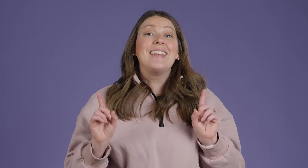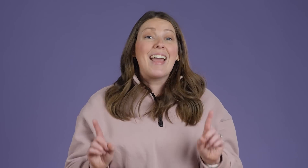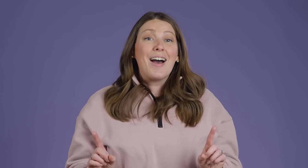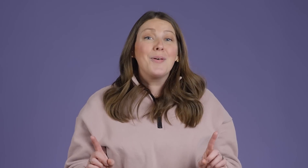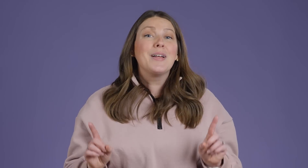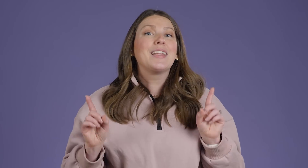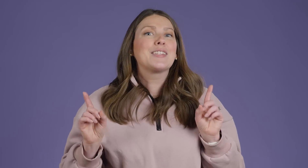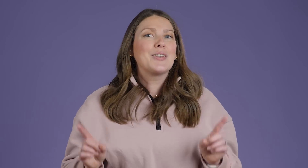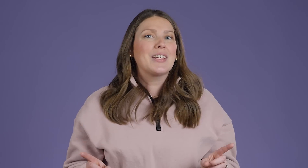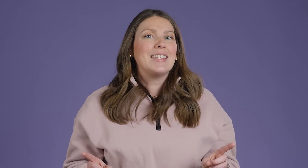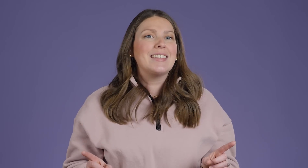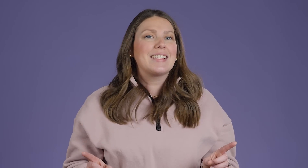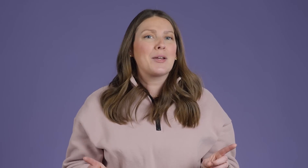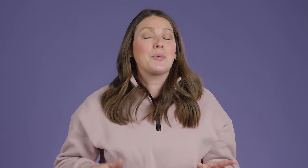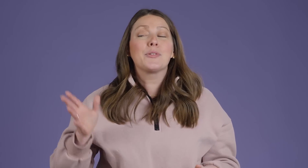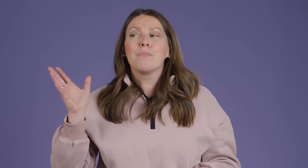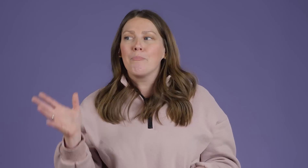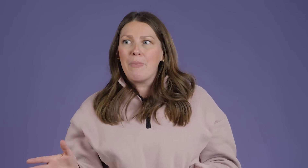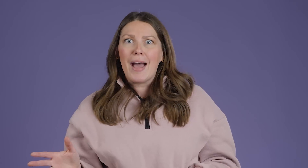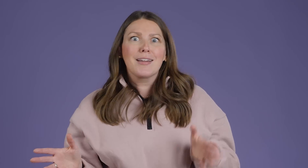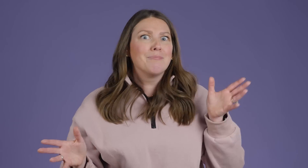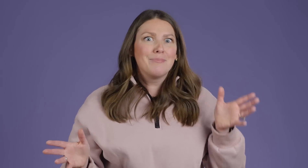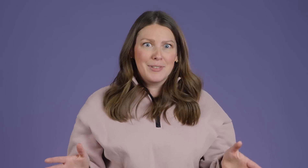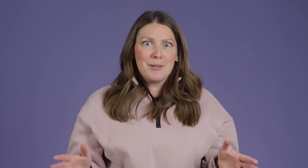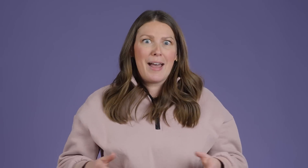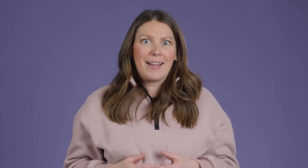Now let's look at these examples. Back to back.